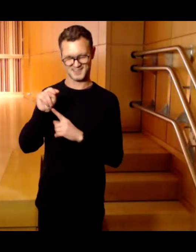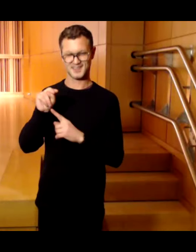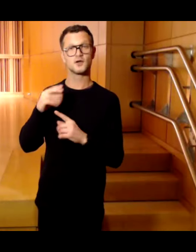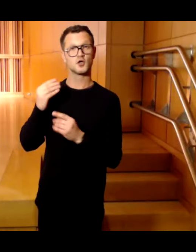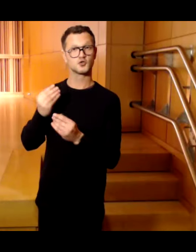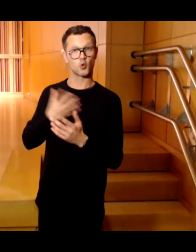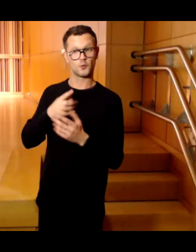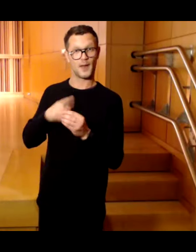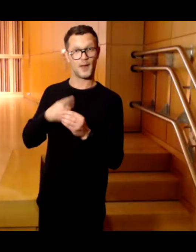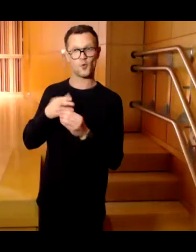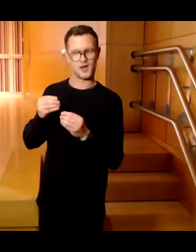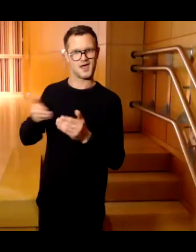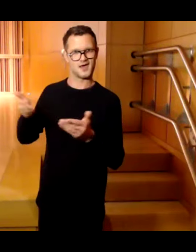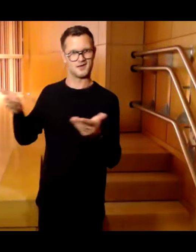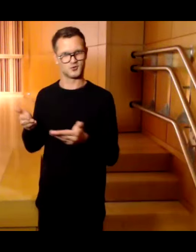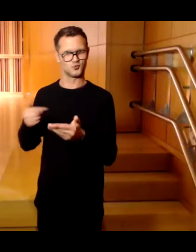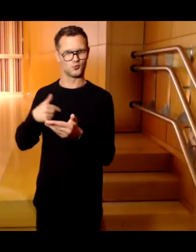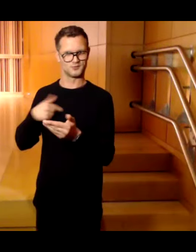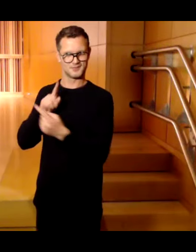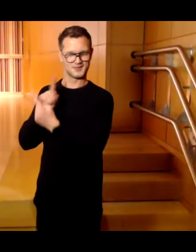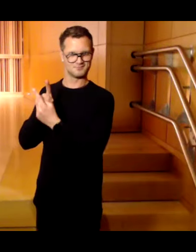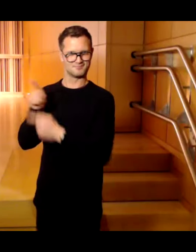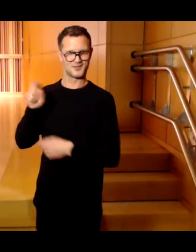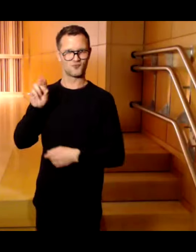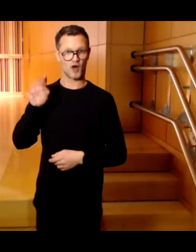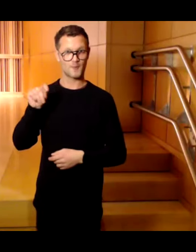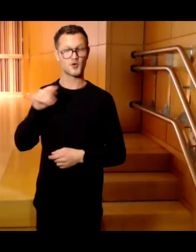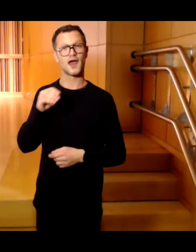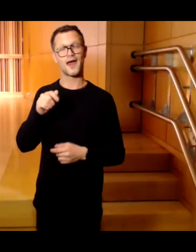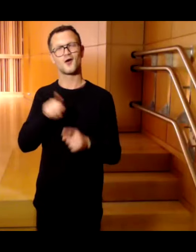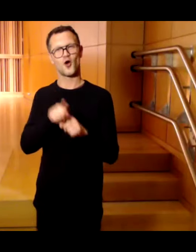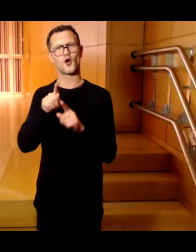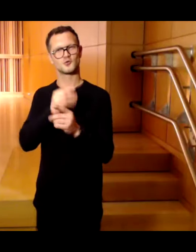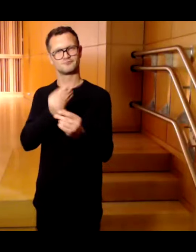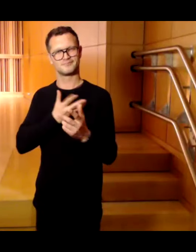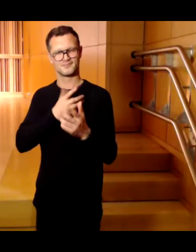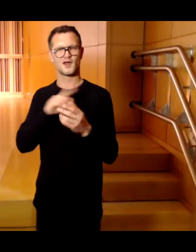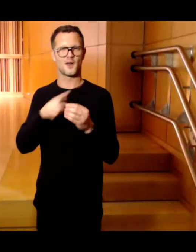Gerard, who also introduced me to quags, and later played a role in my joining the CLAGS board for.